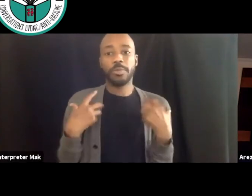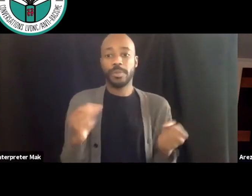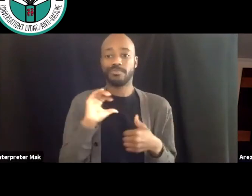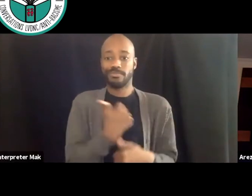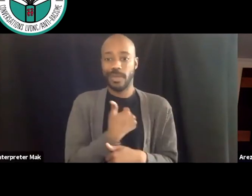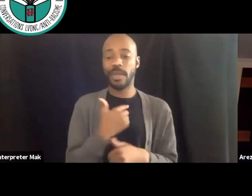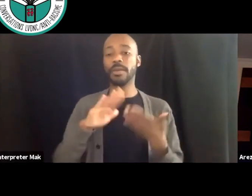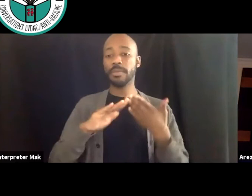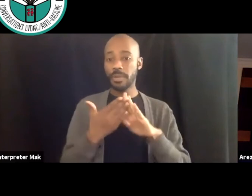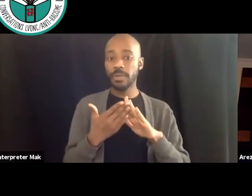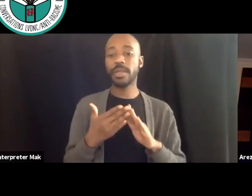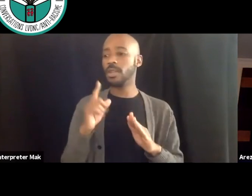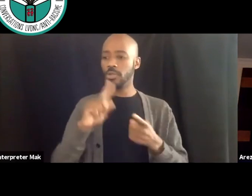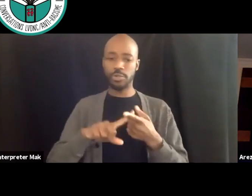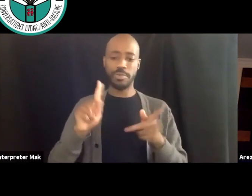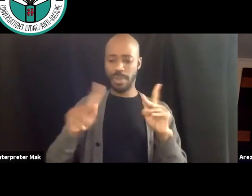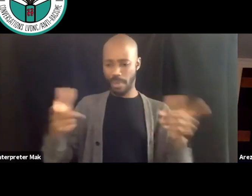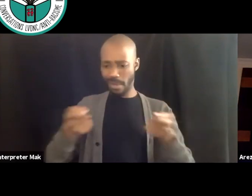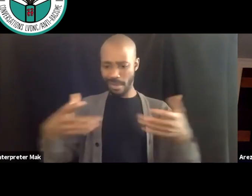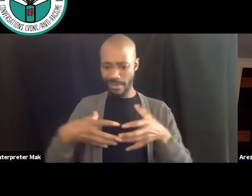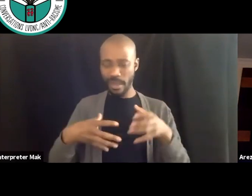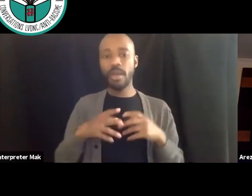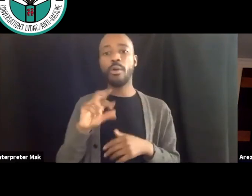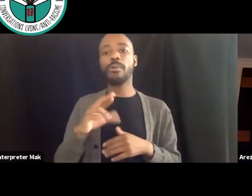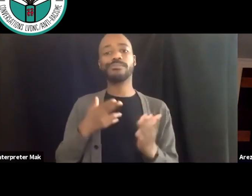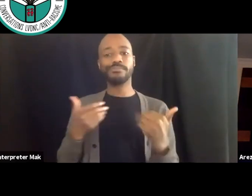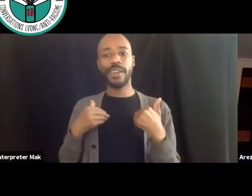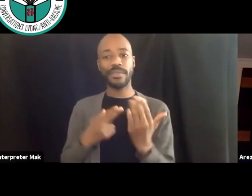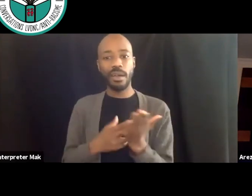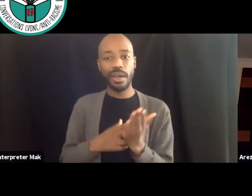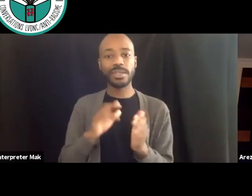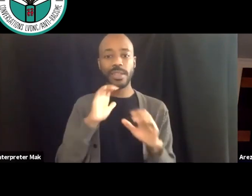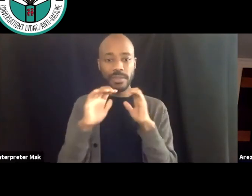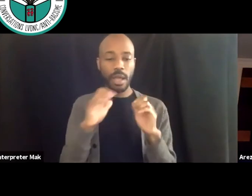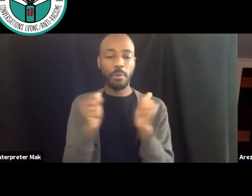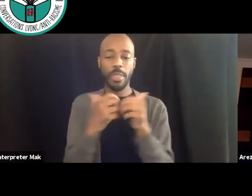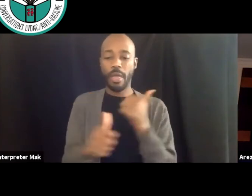to bring together people to really have honest conversations without the threat of racist violence,